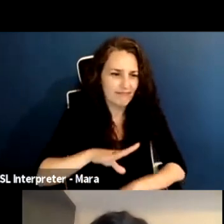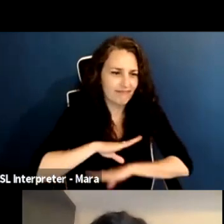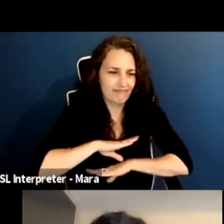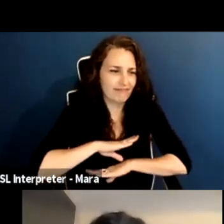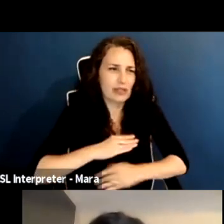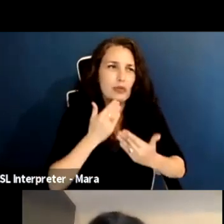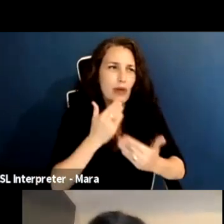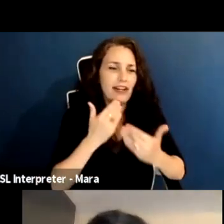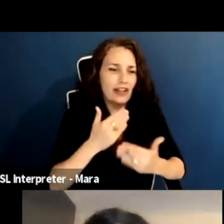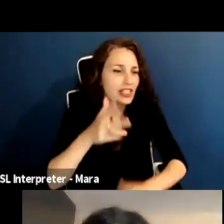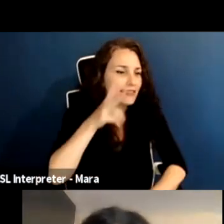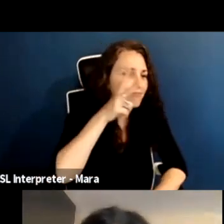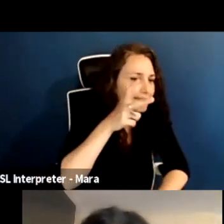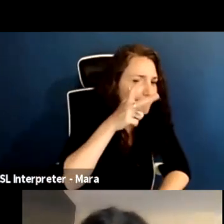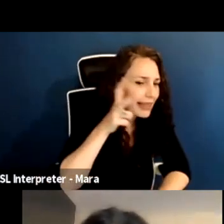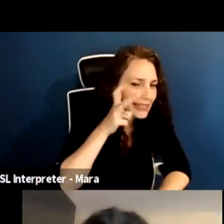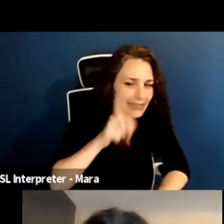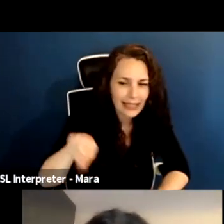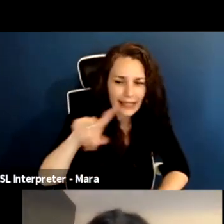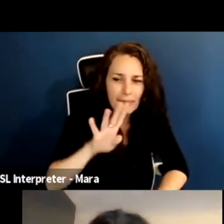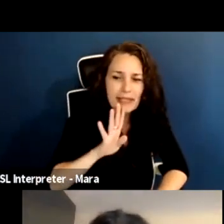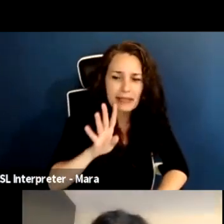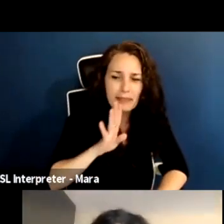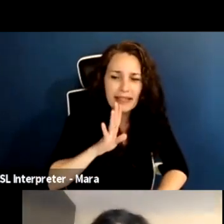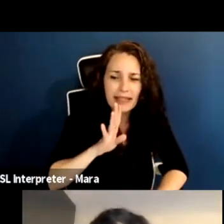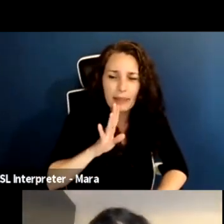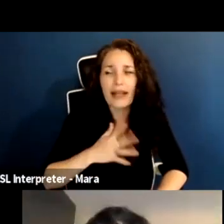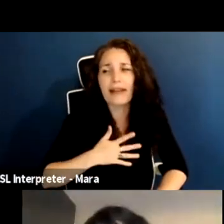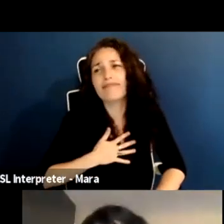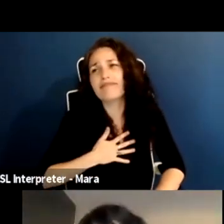It's why I do what I do, is these relationships that,